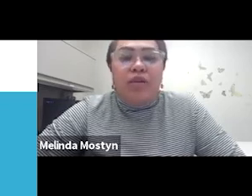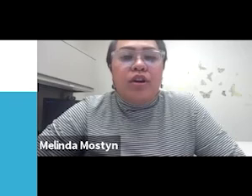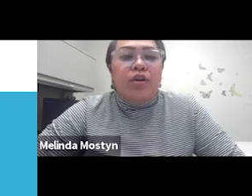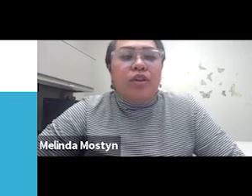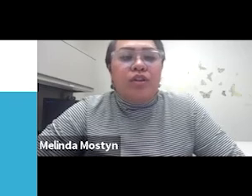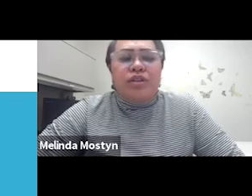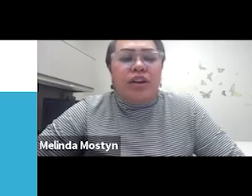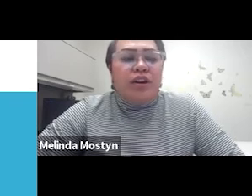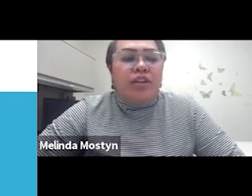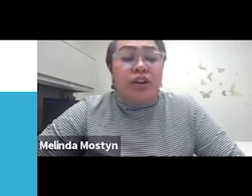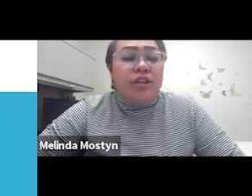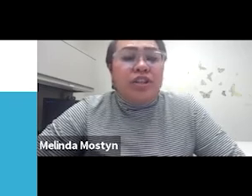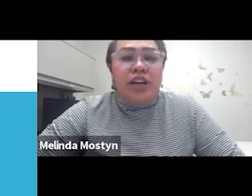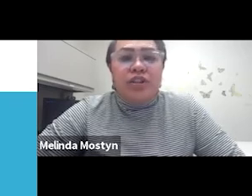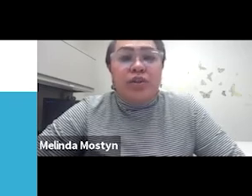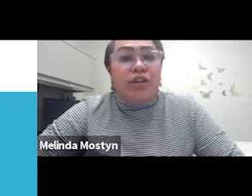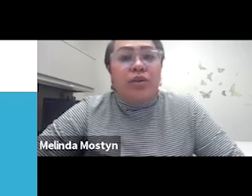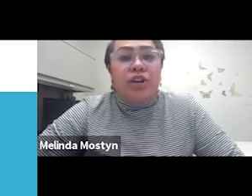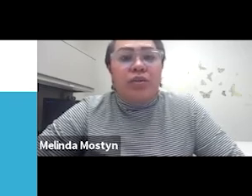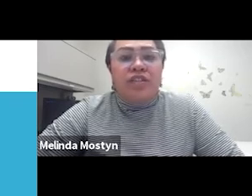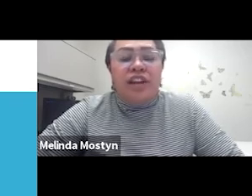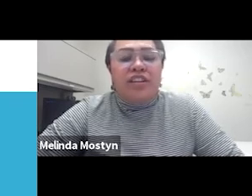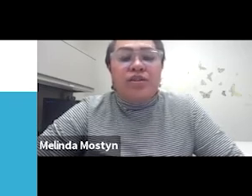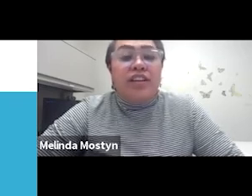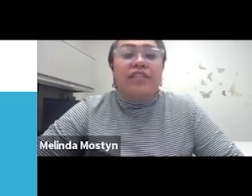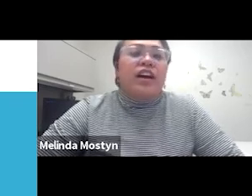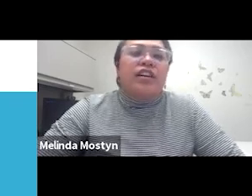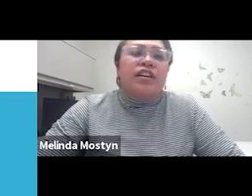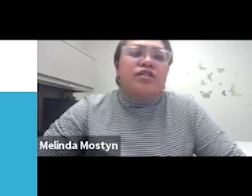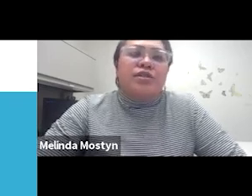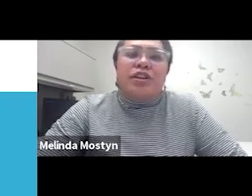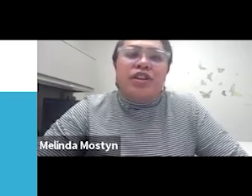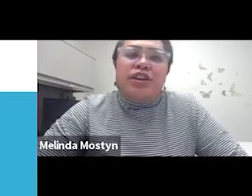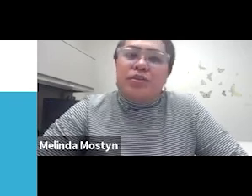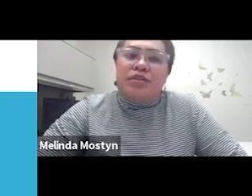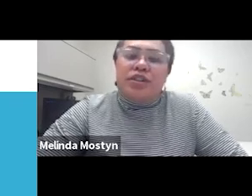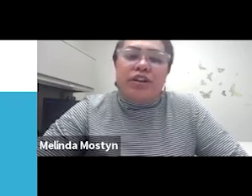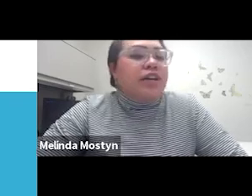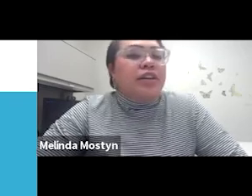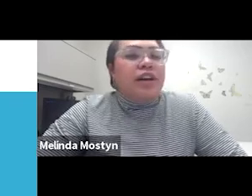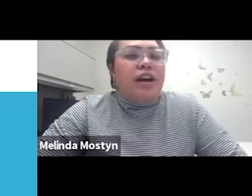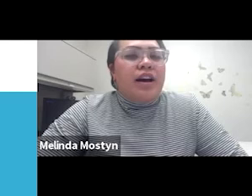now with those that you're reaching out to and you are working with daily. I love that so much. Thank you so much for sharing.